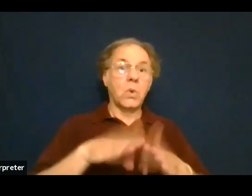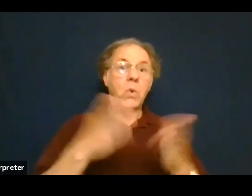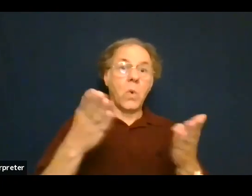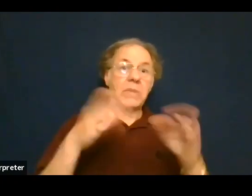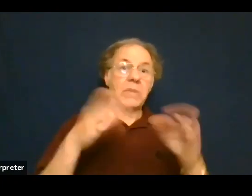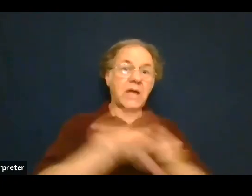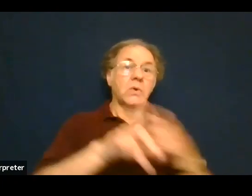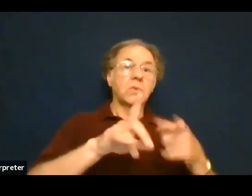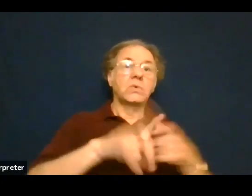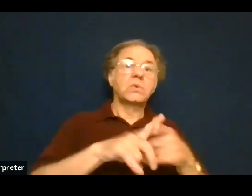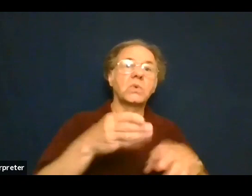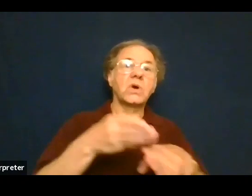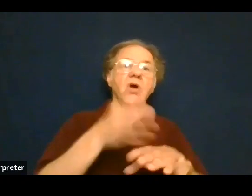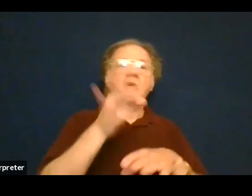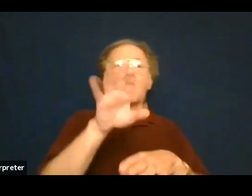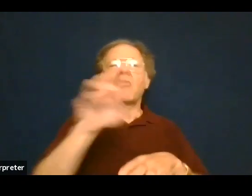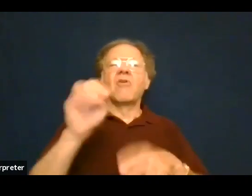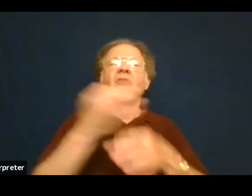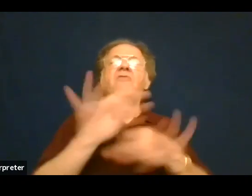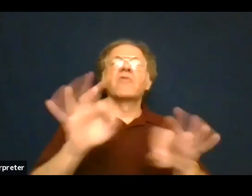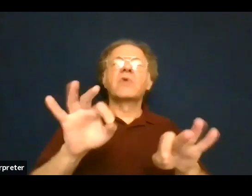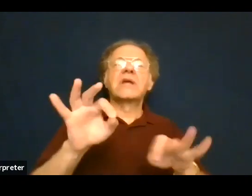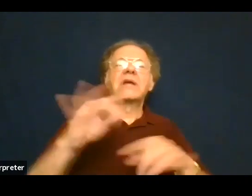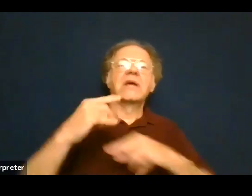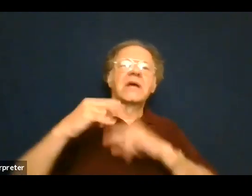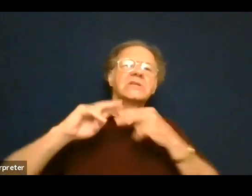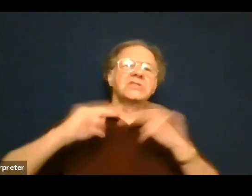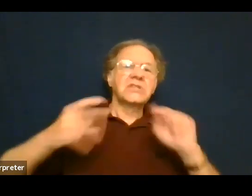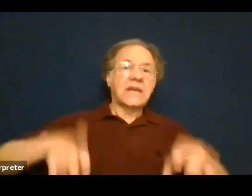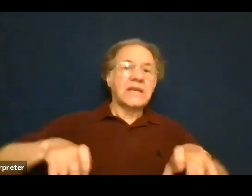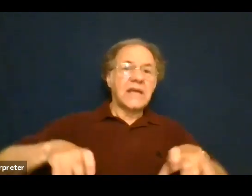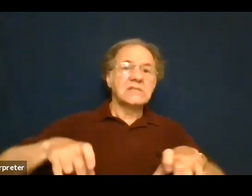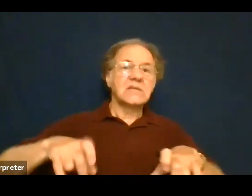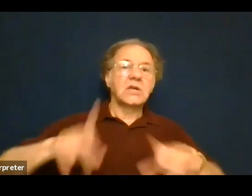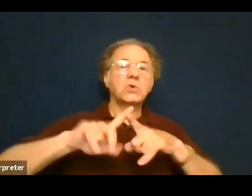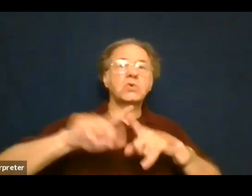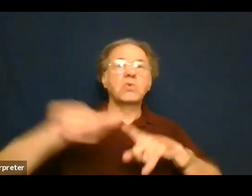to countries outside the US, for example, India? What are the supporting infrastructure